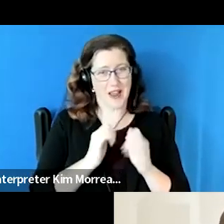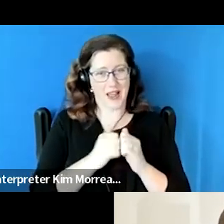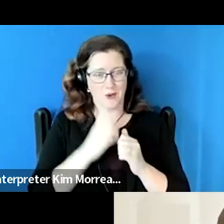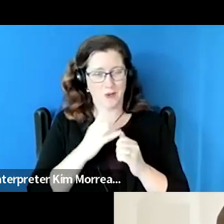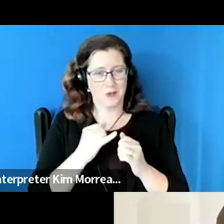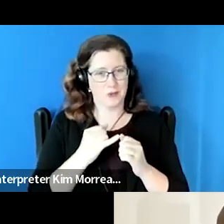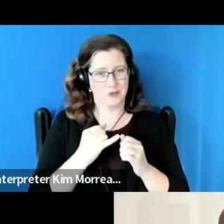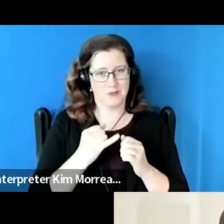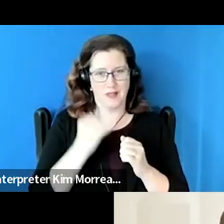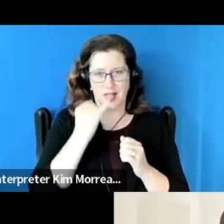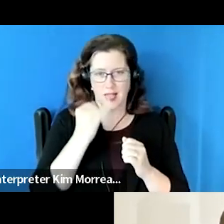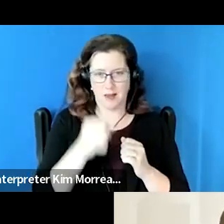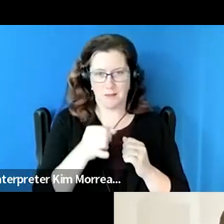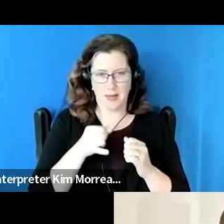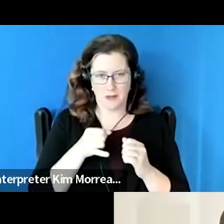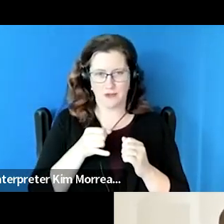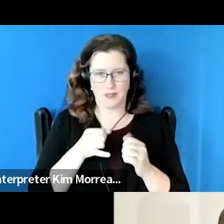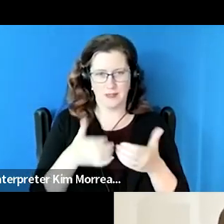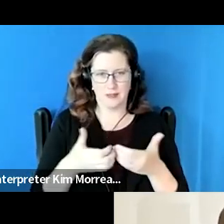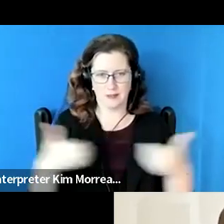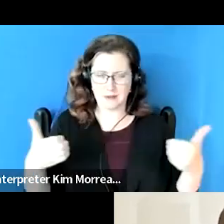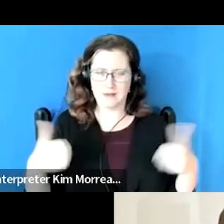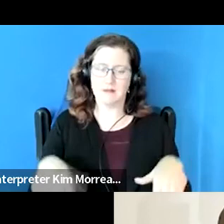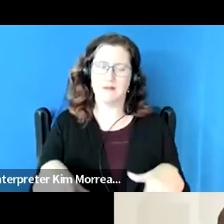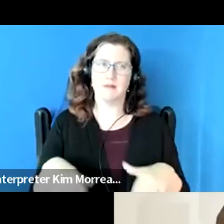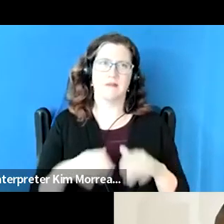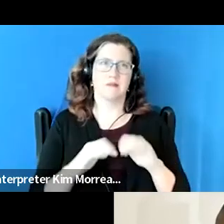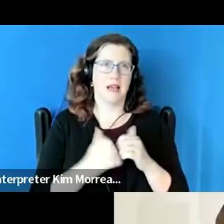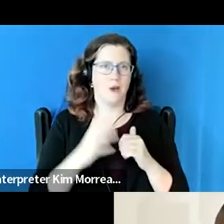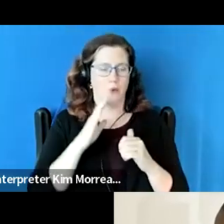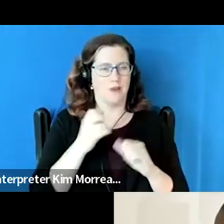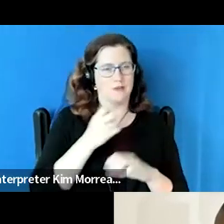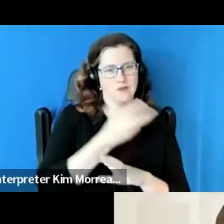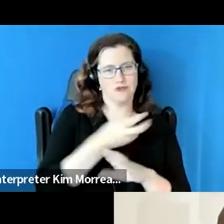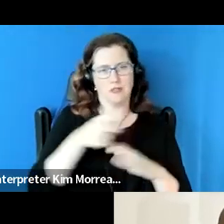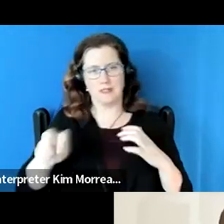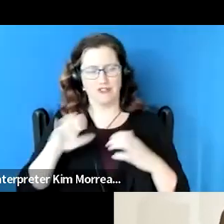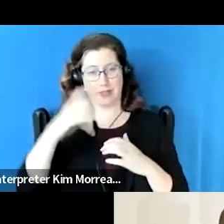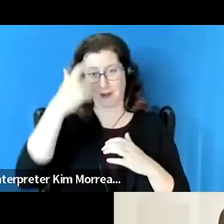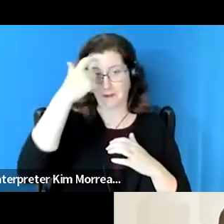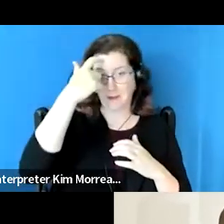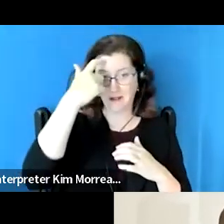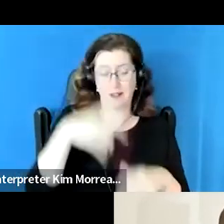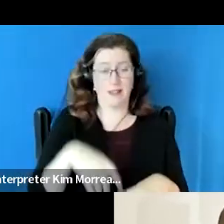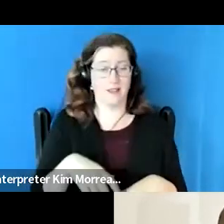And and is there a way you can transition your sort of mentality, your state between